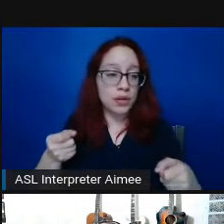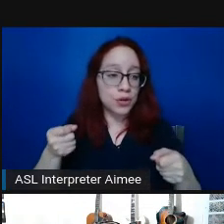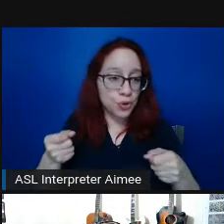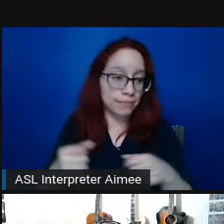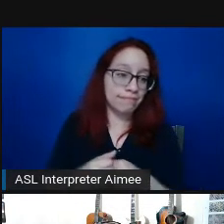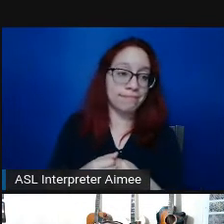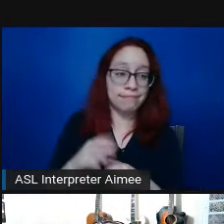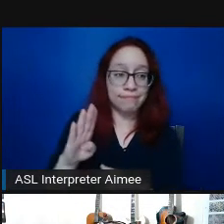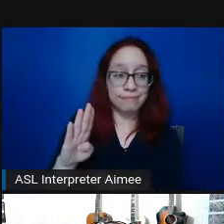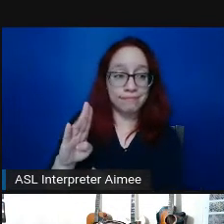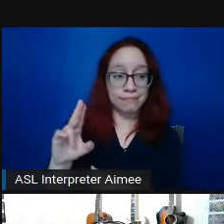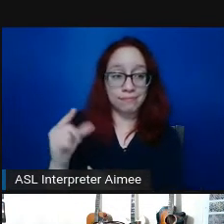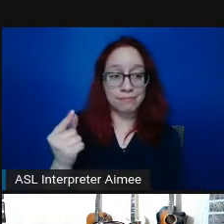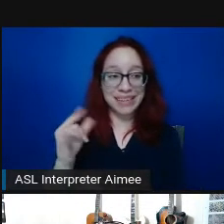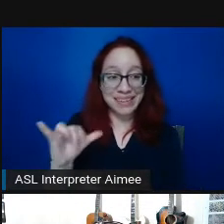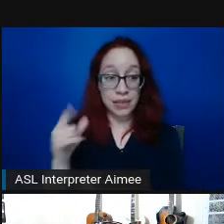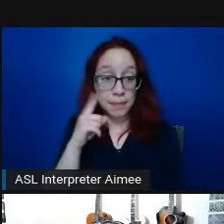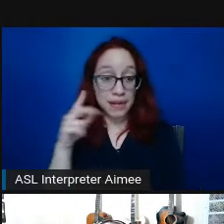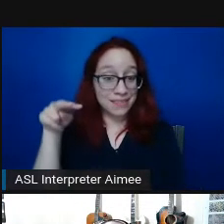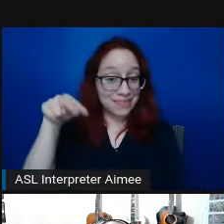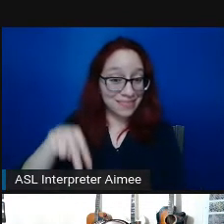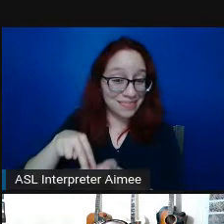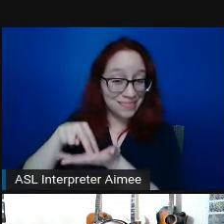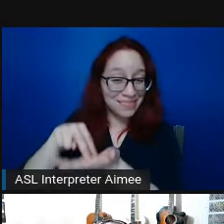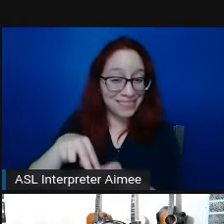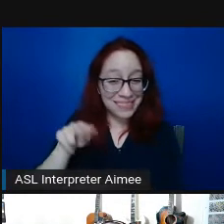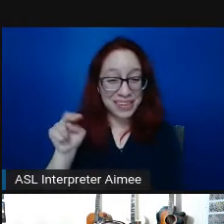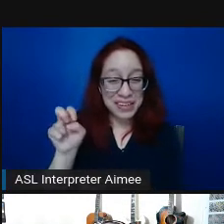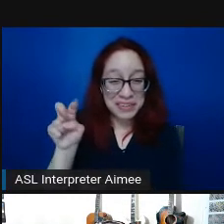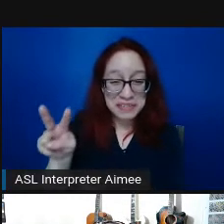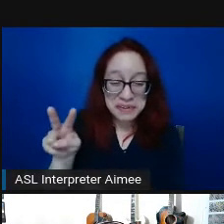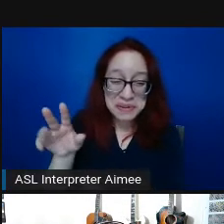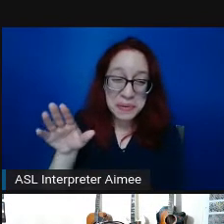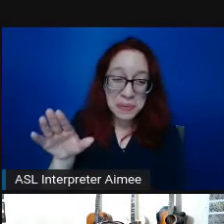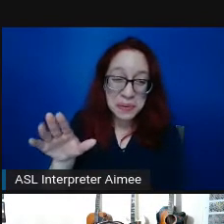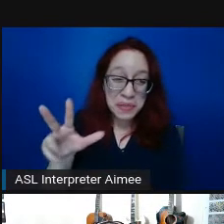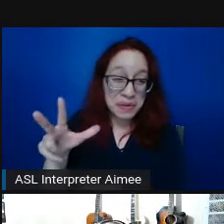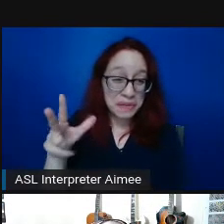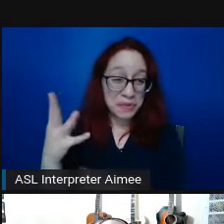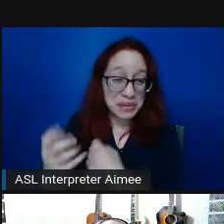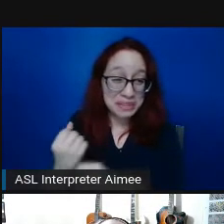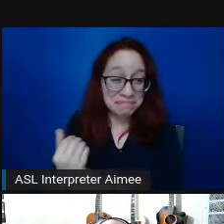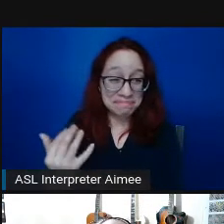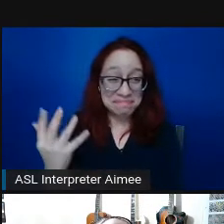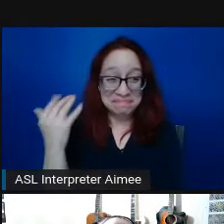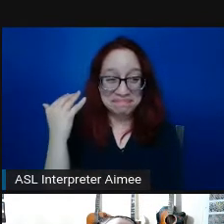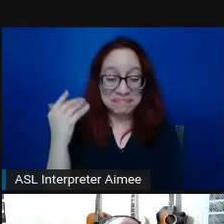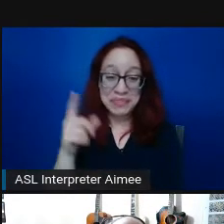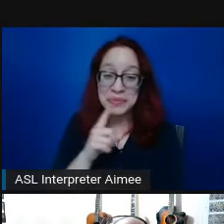If you stand here on this wet November afternoon about three or four years ago, you can see that actually most people prefer